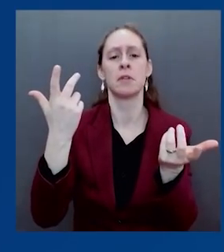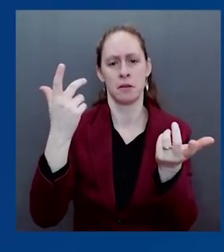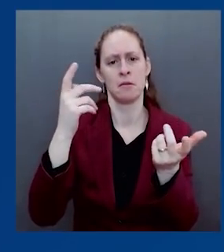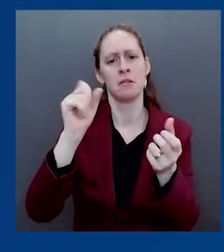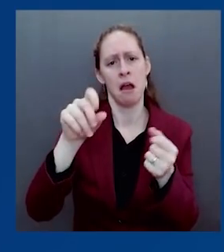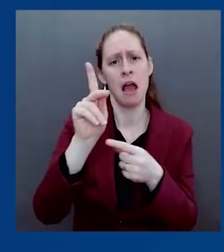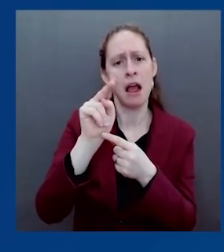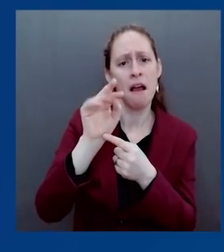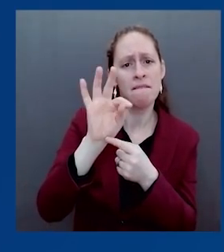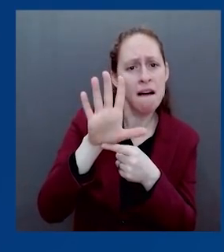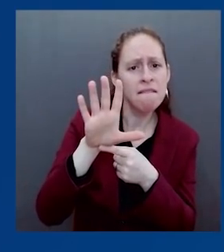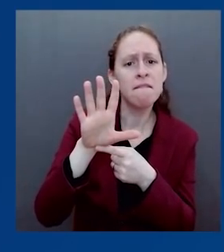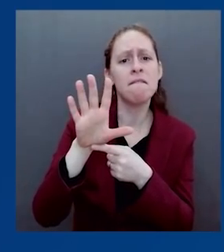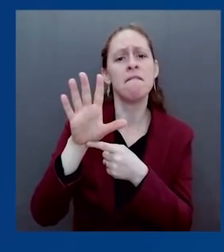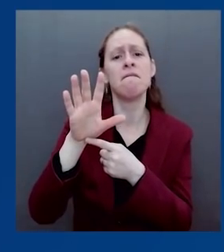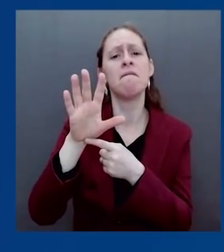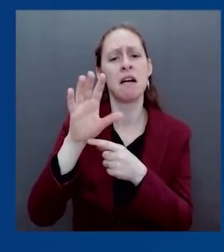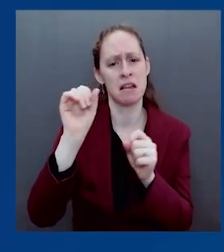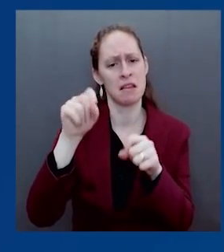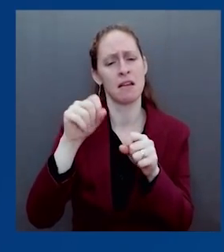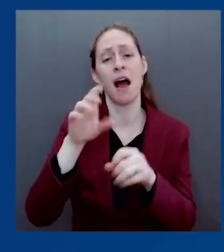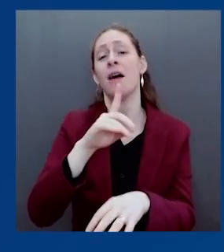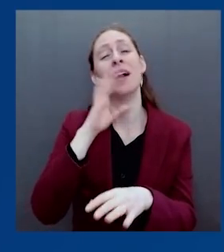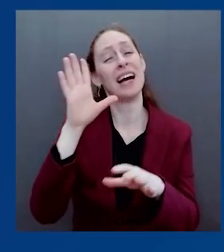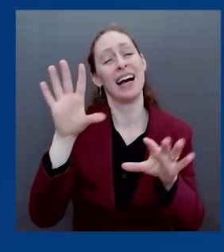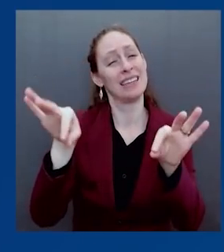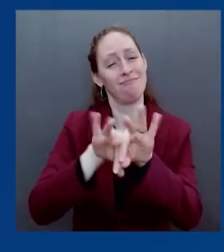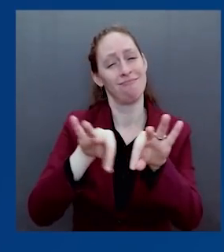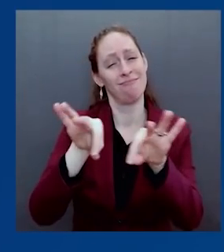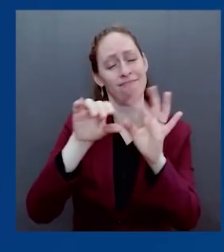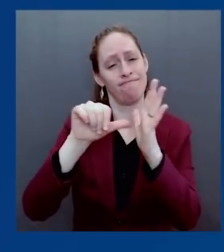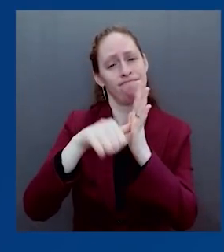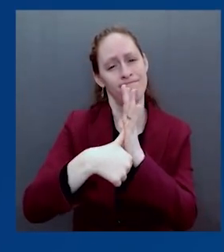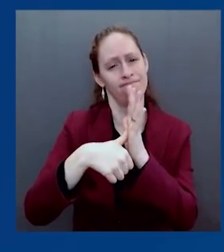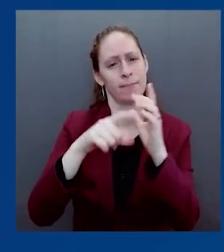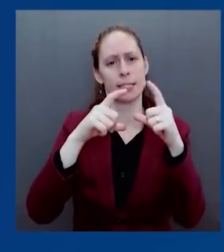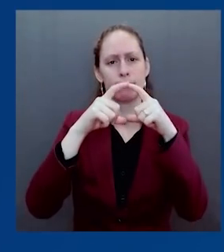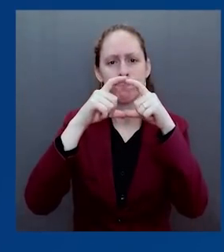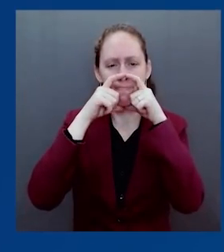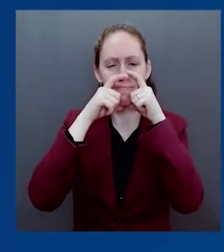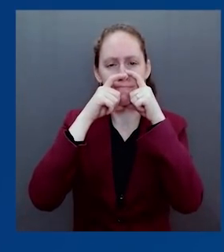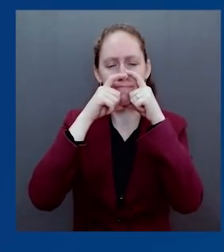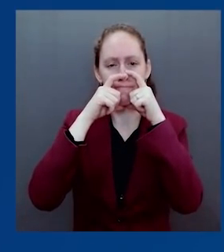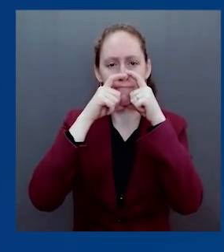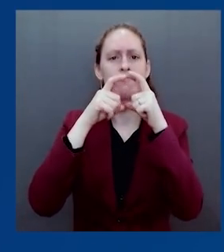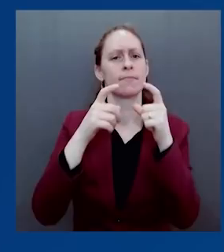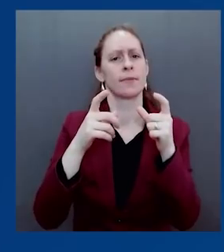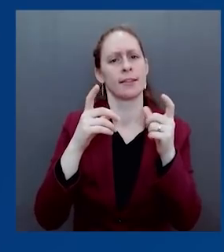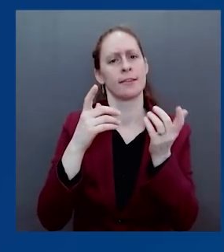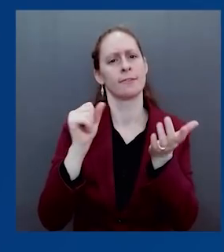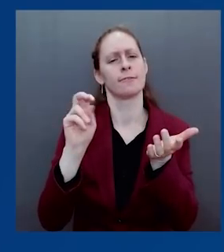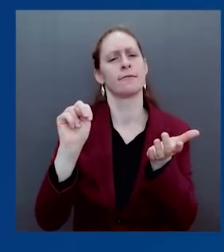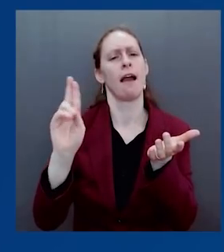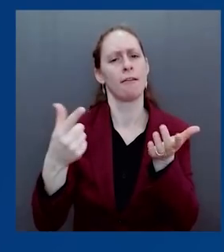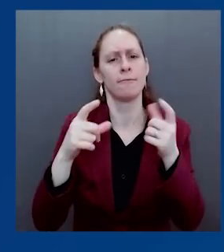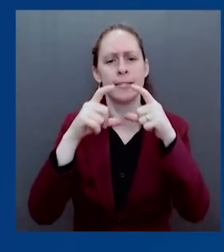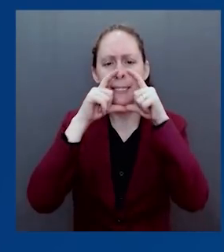Right now, we are strongly considering options to make more high-quality masks available to all Americans,